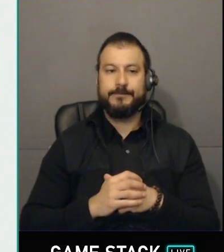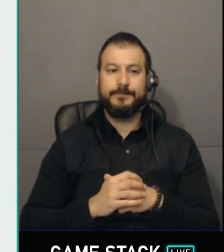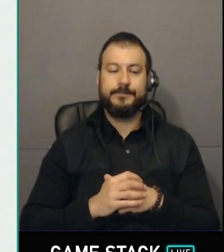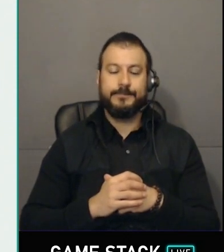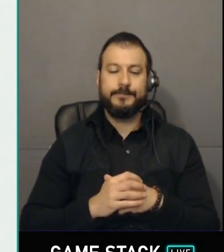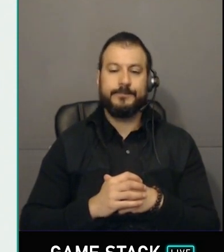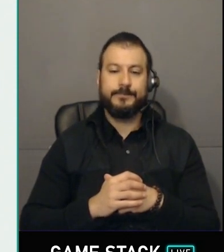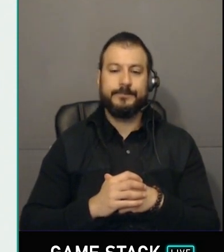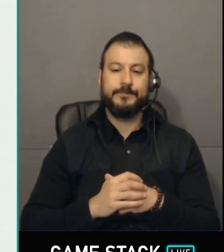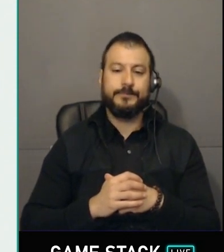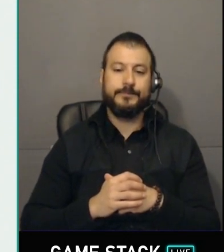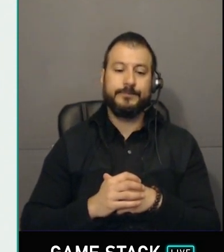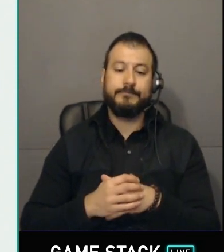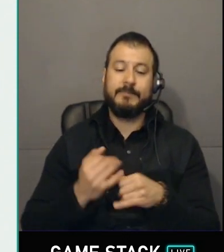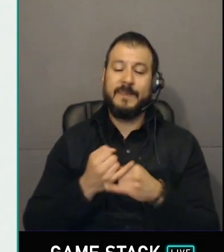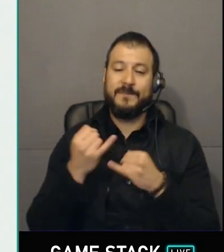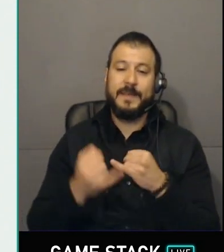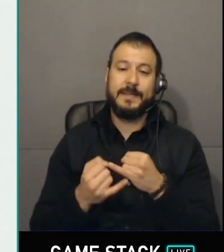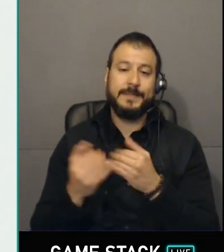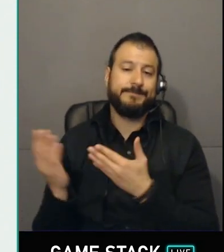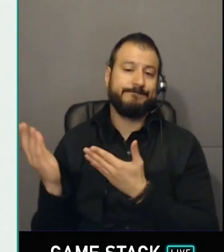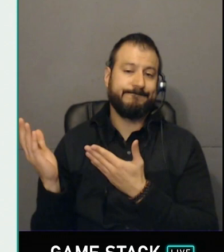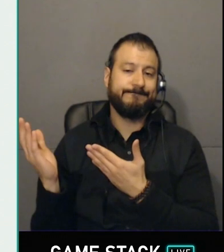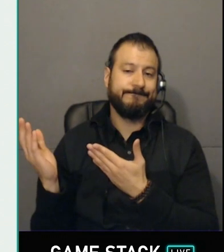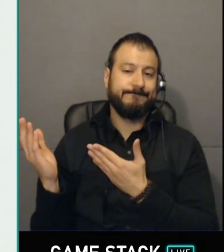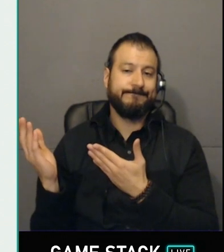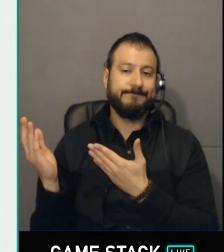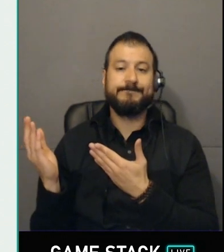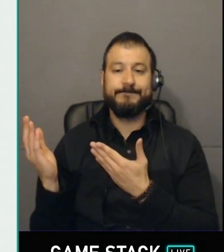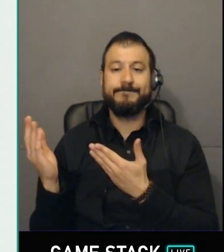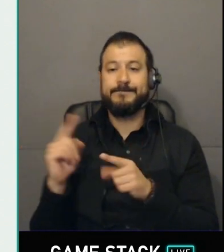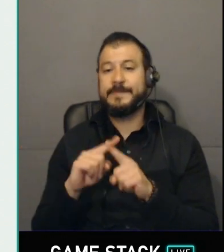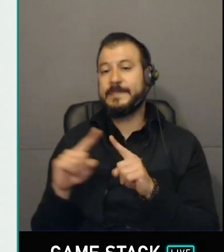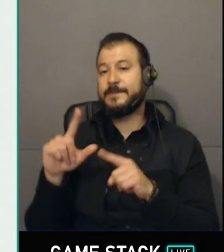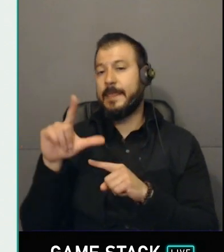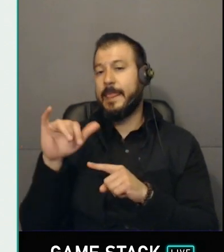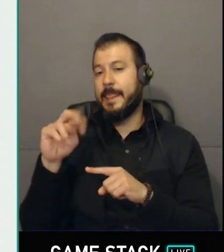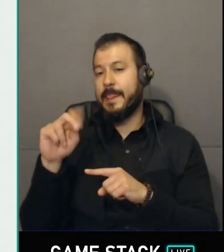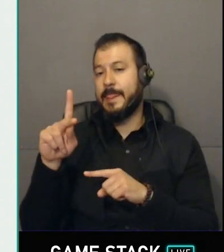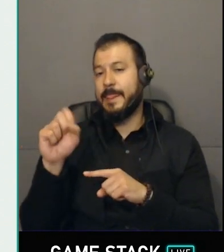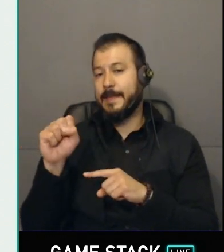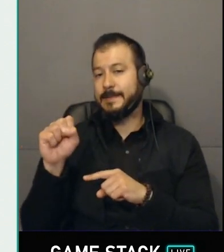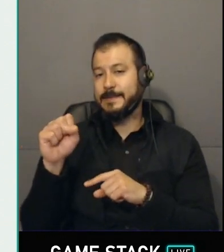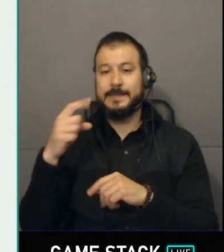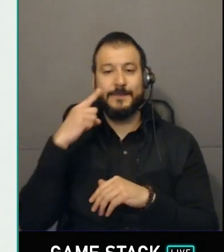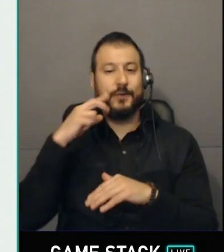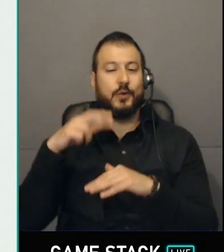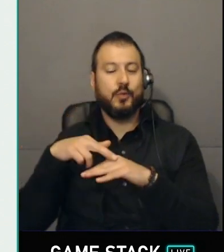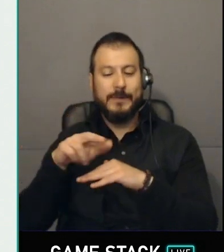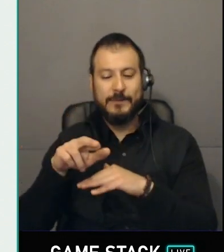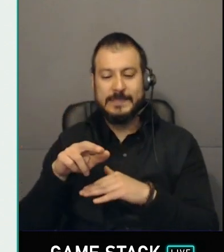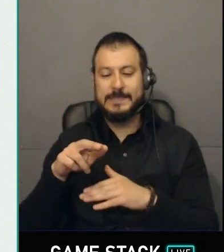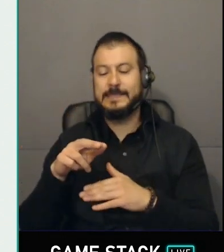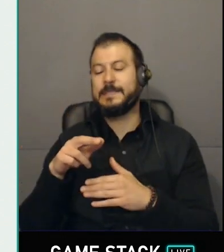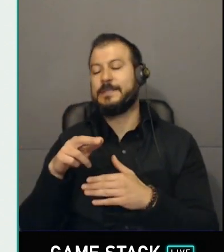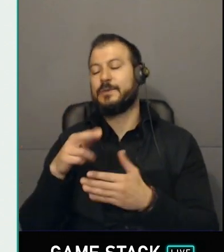Finally, here's a set of links for references and resources, that I highly recommend